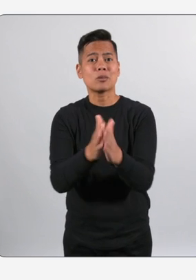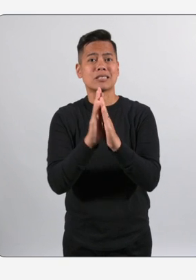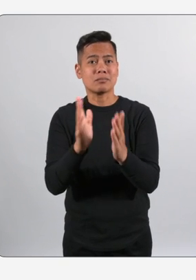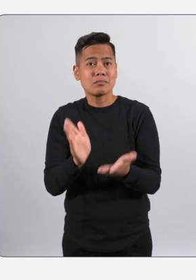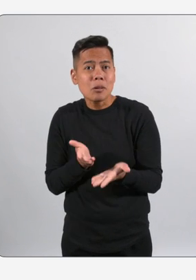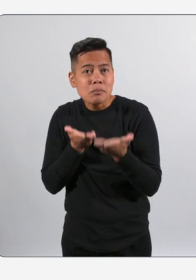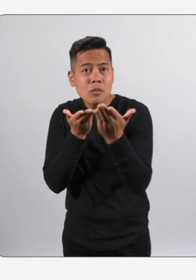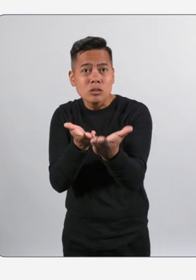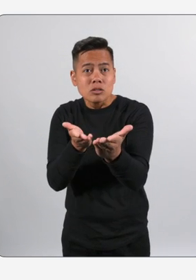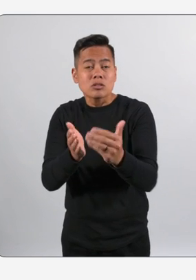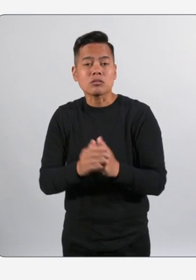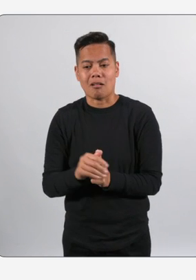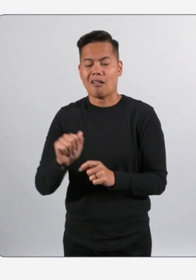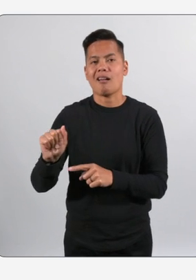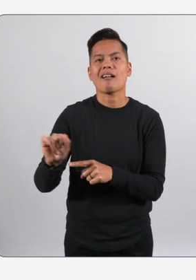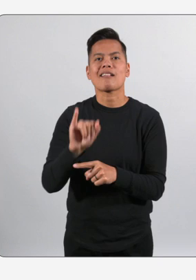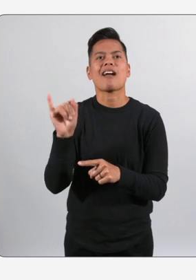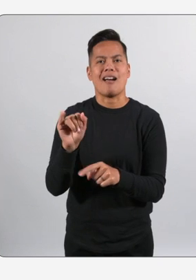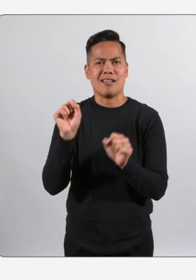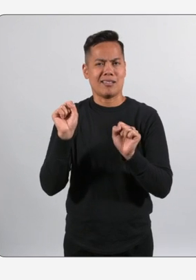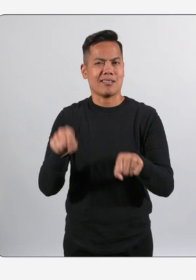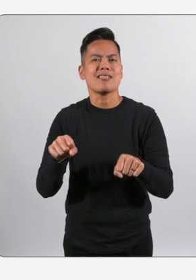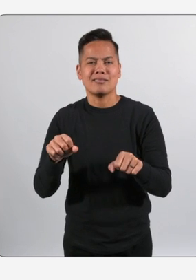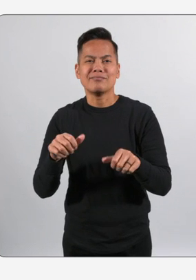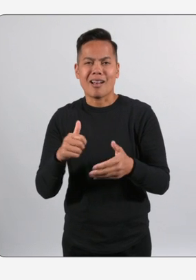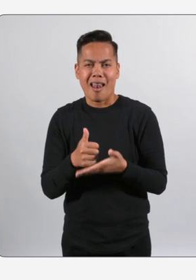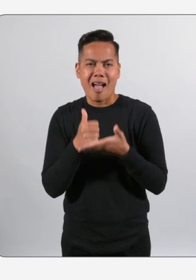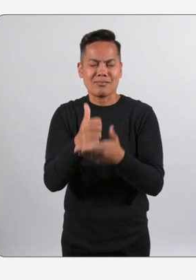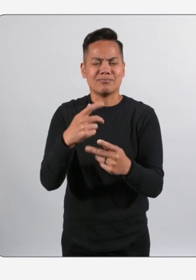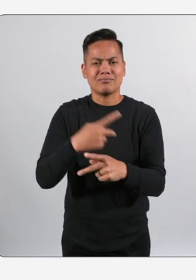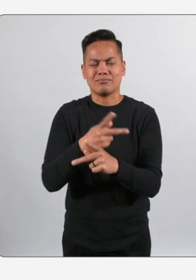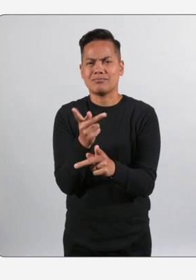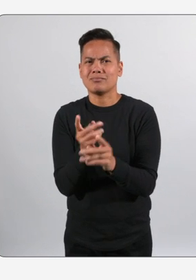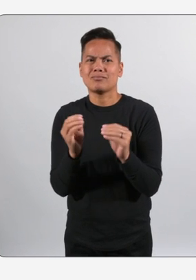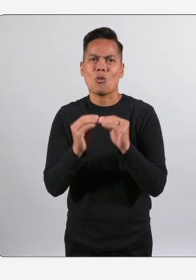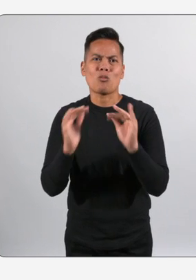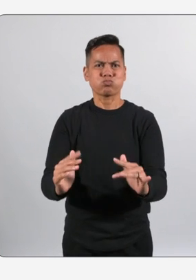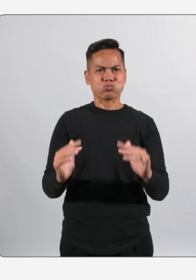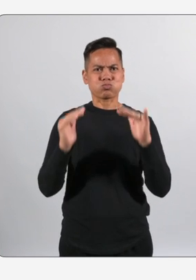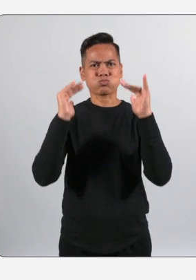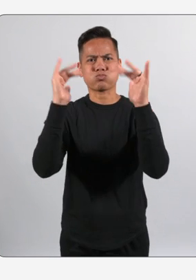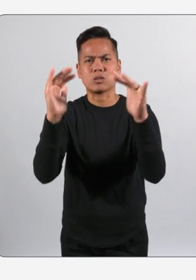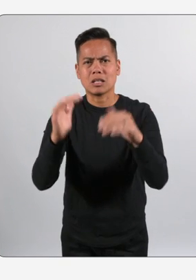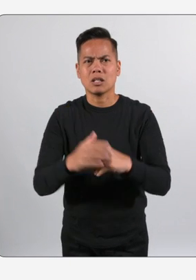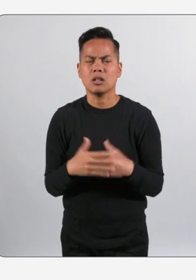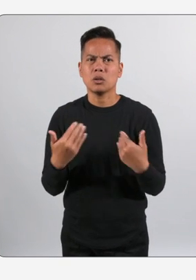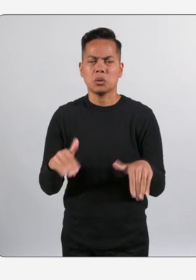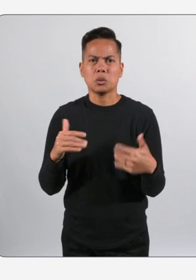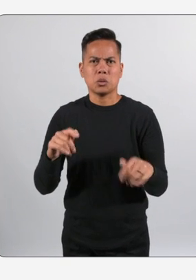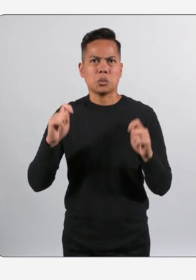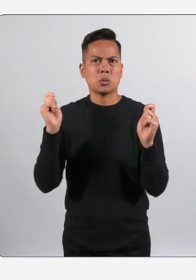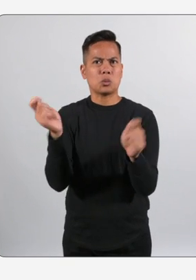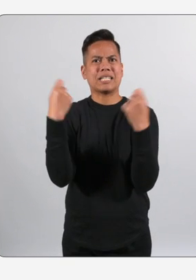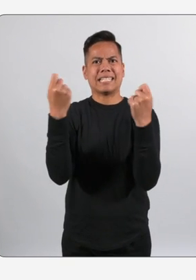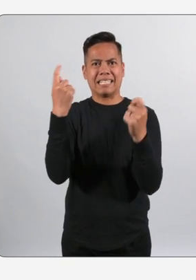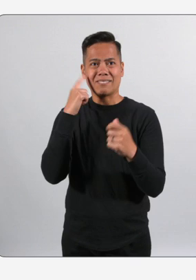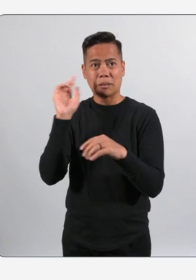AI can help take your productivity to new heights, and that's a huge win for busy business owners who need to free